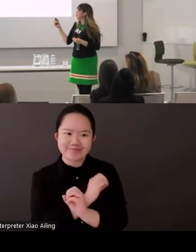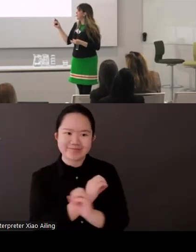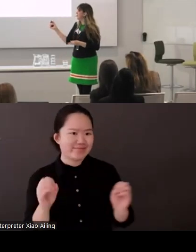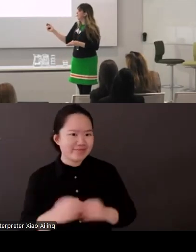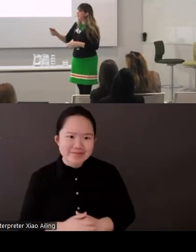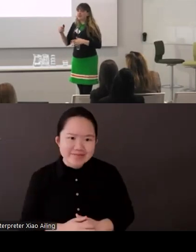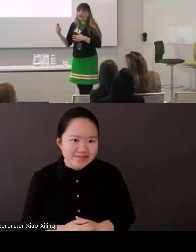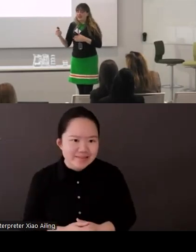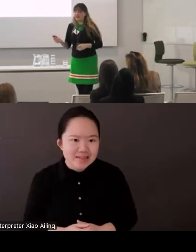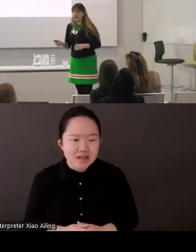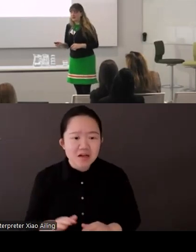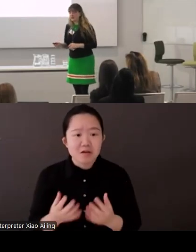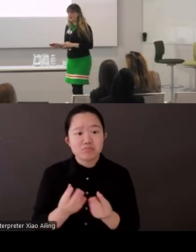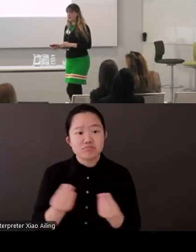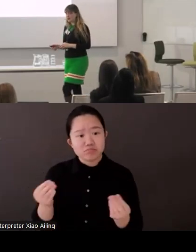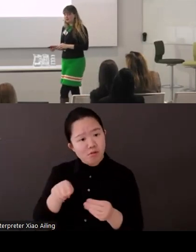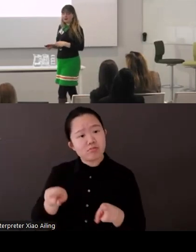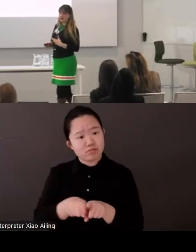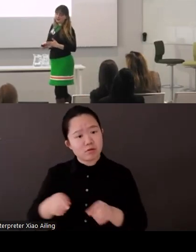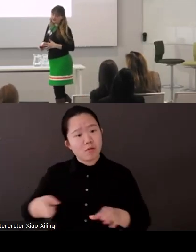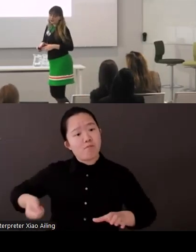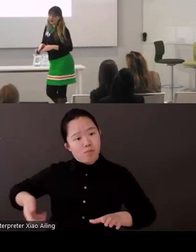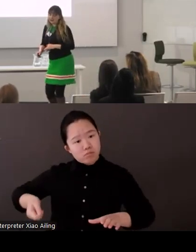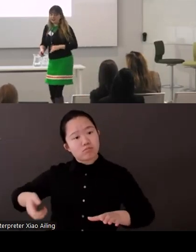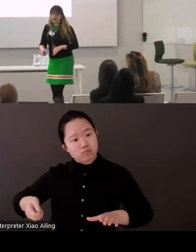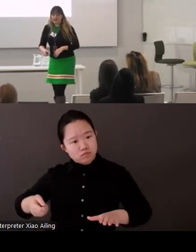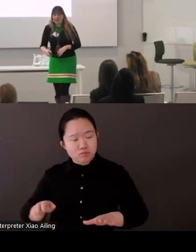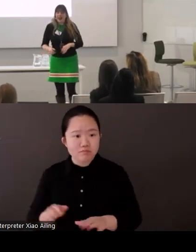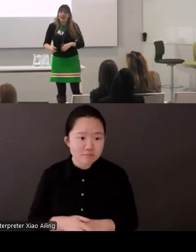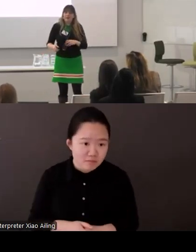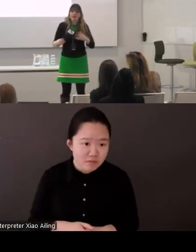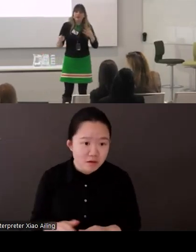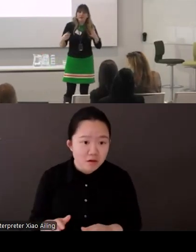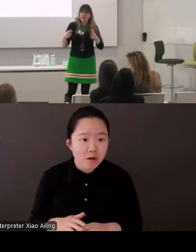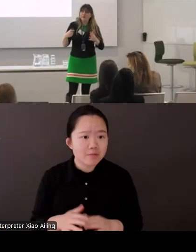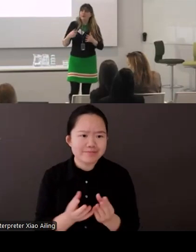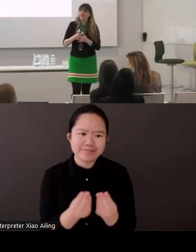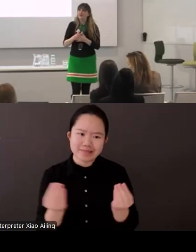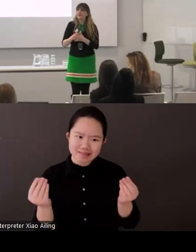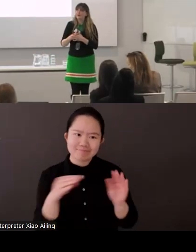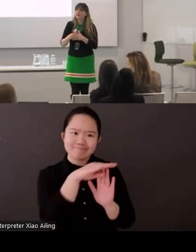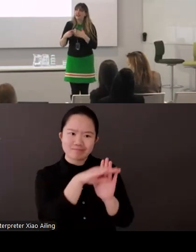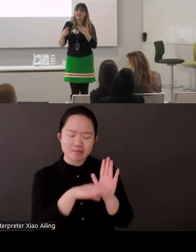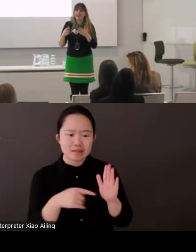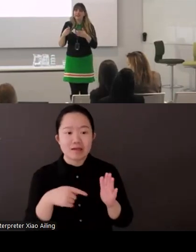of encountering barriers of society. And also in this room, they started